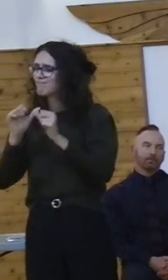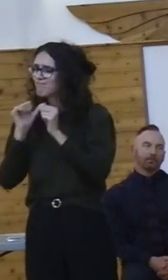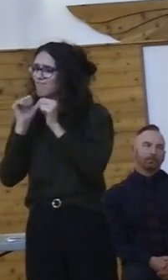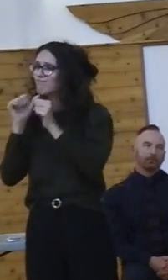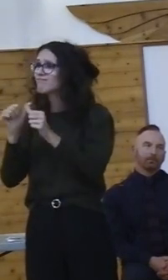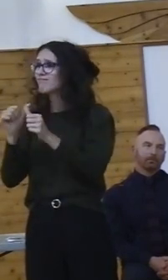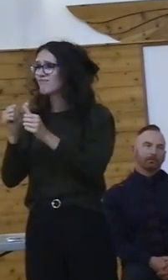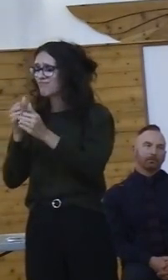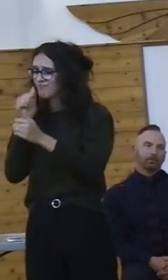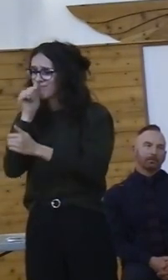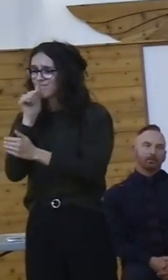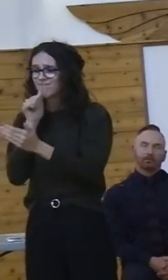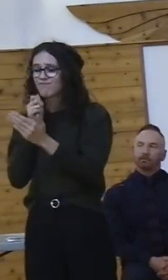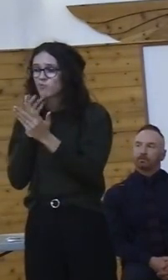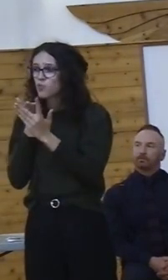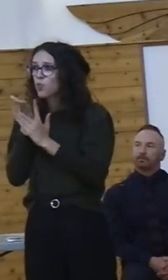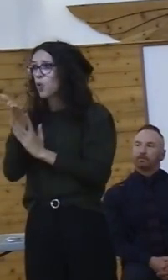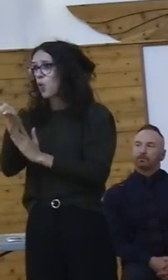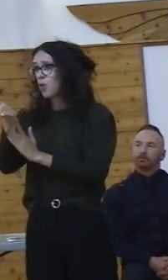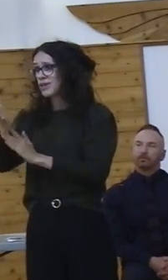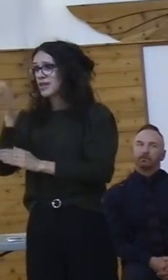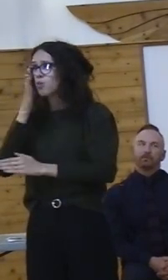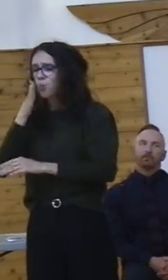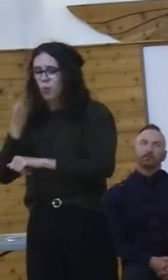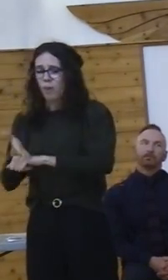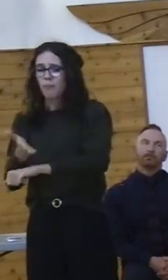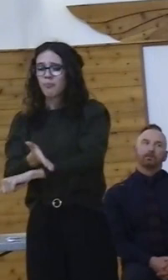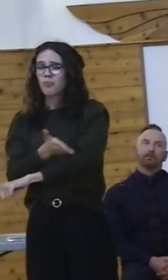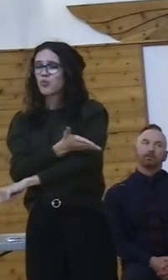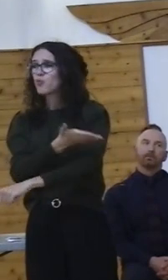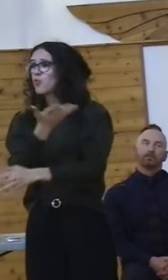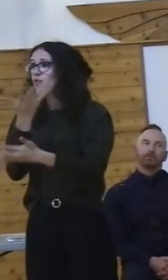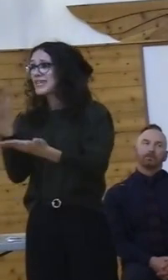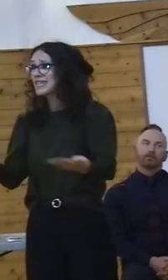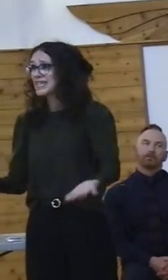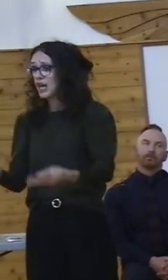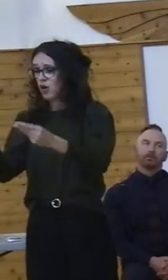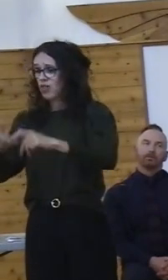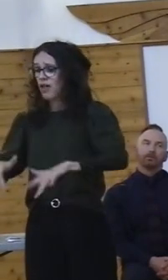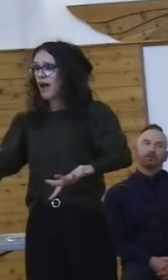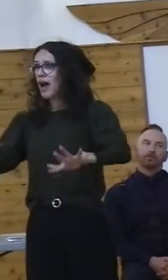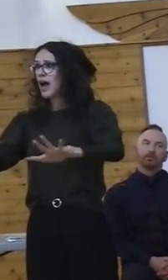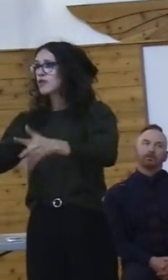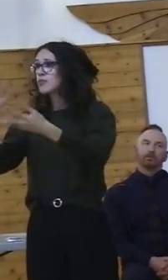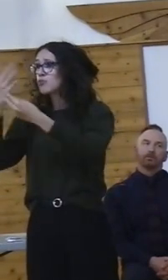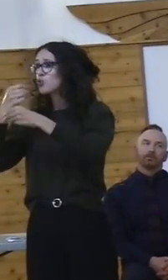outside of human relations, that there's plants and animals, that the star nations and all